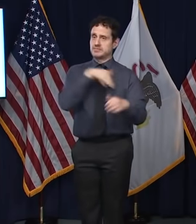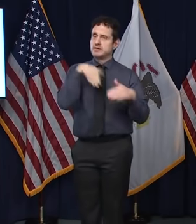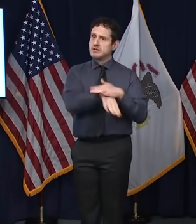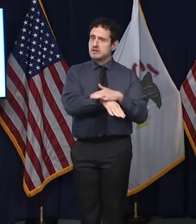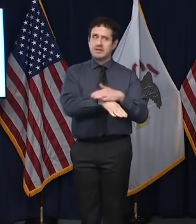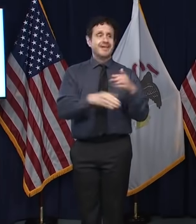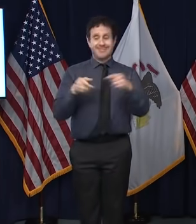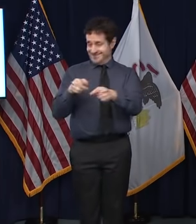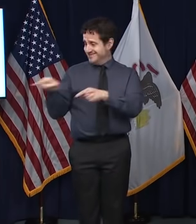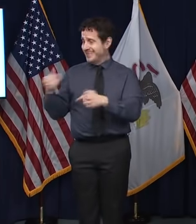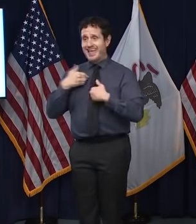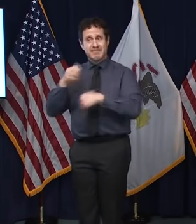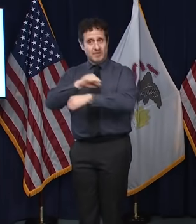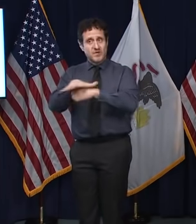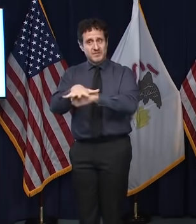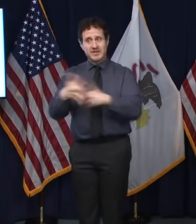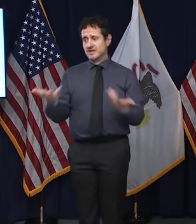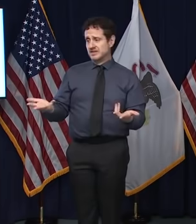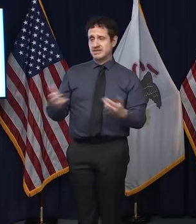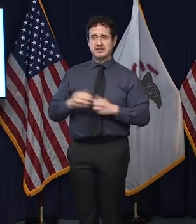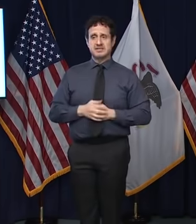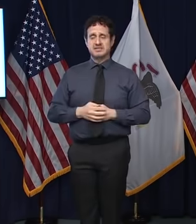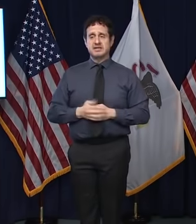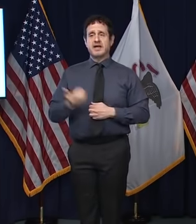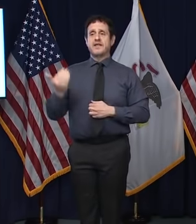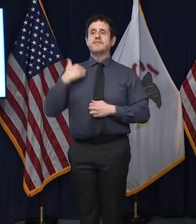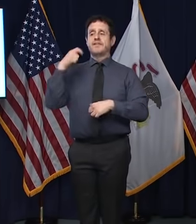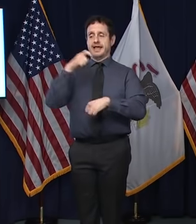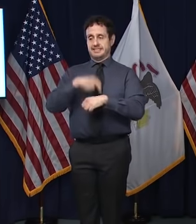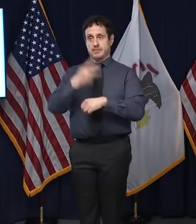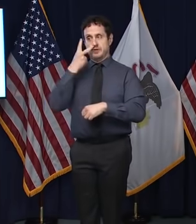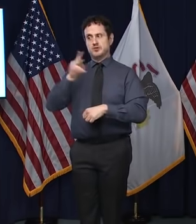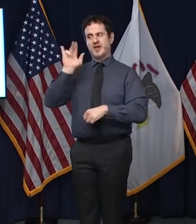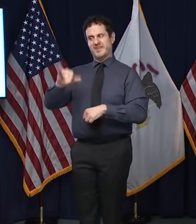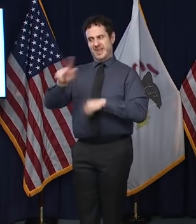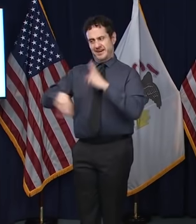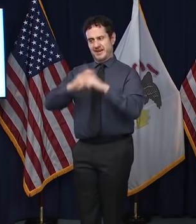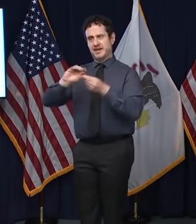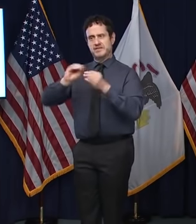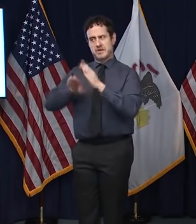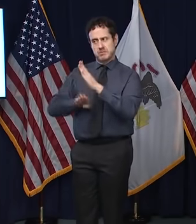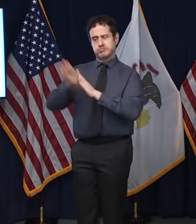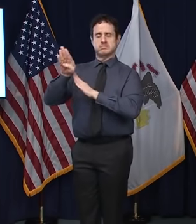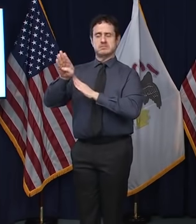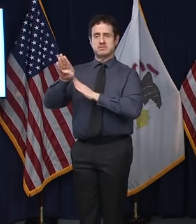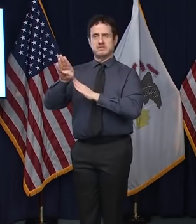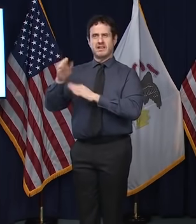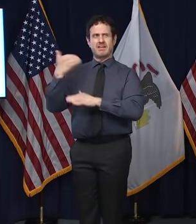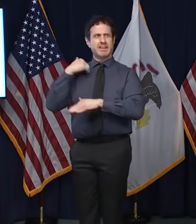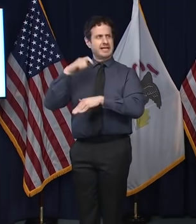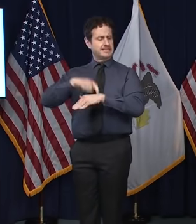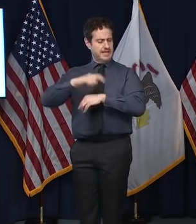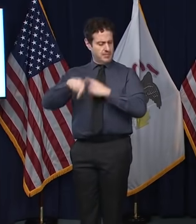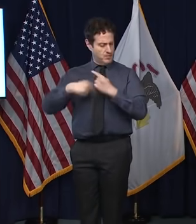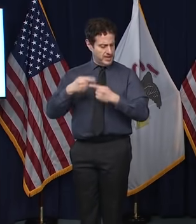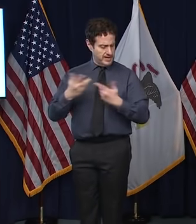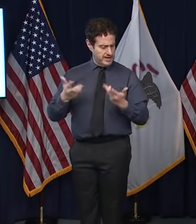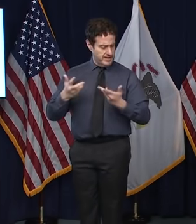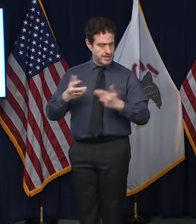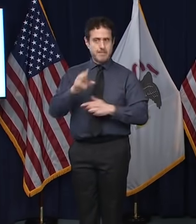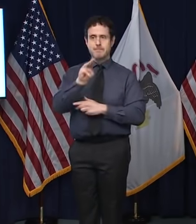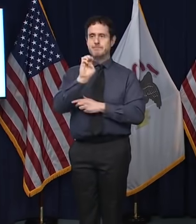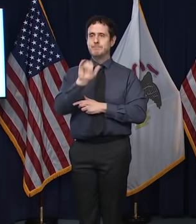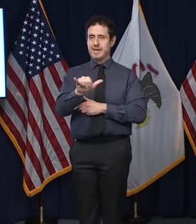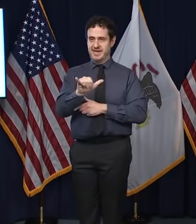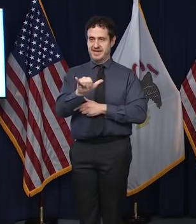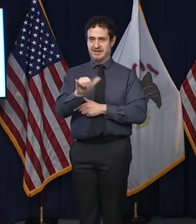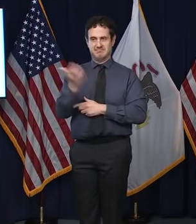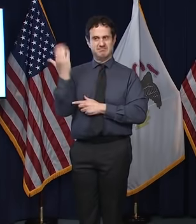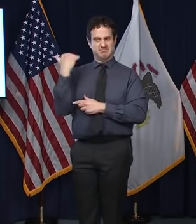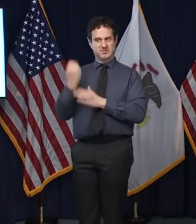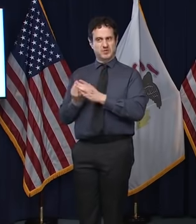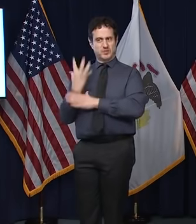admitted to the hospital every